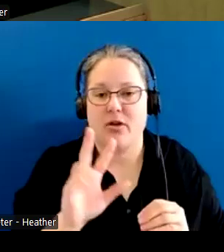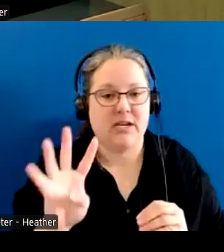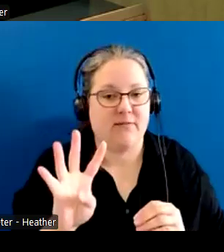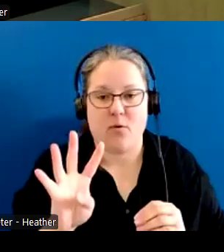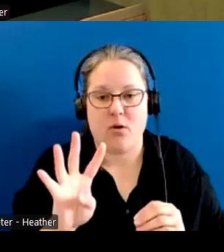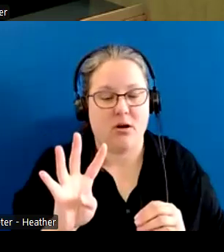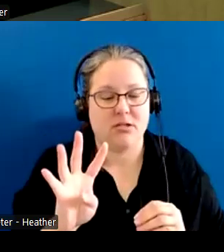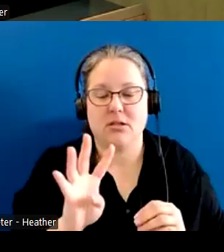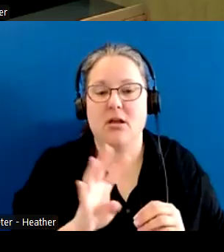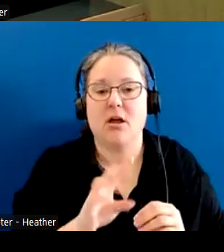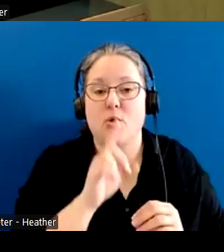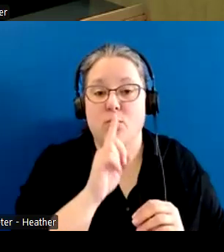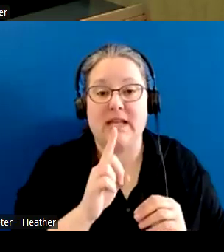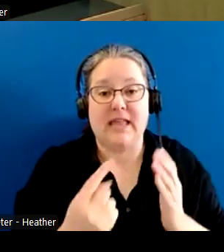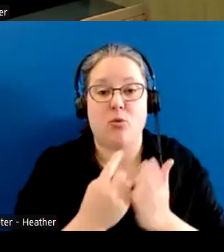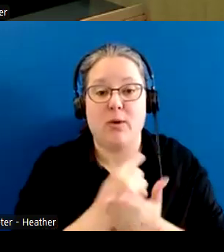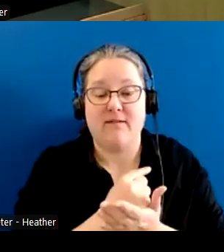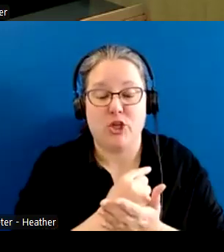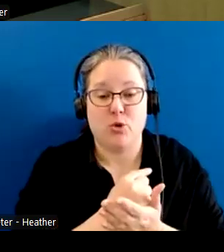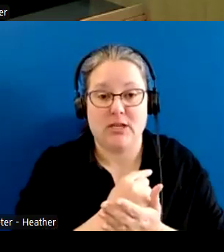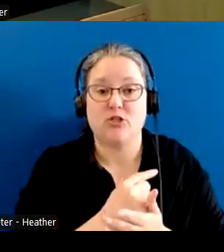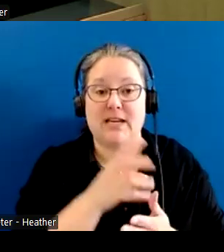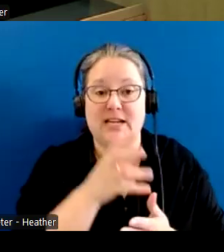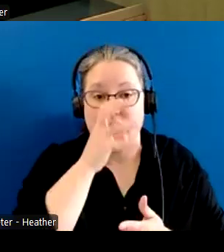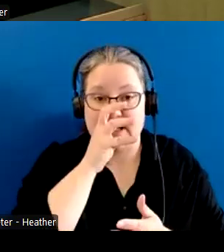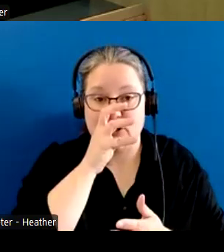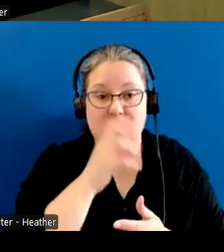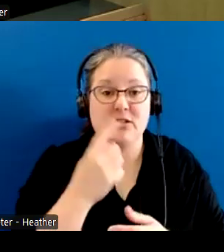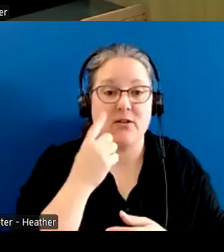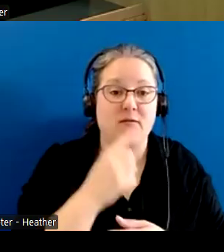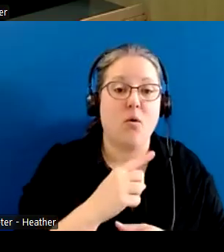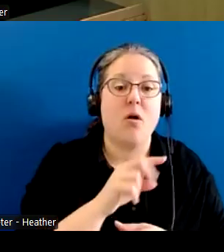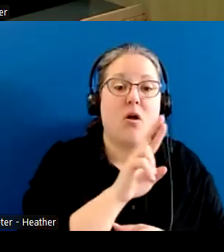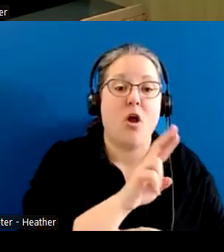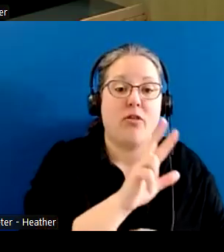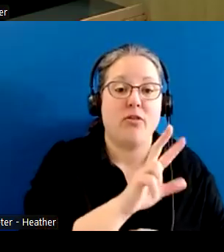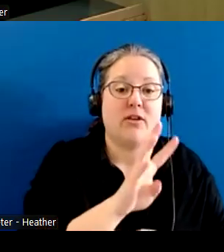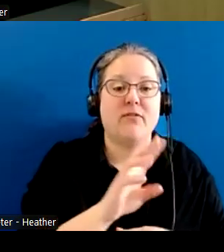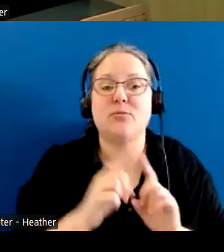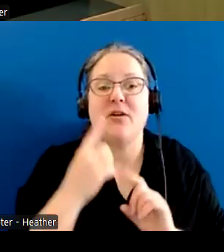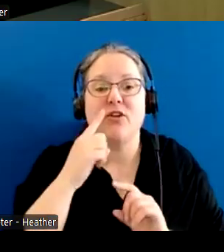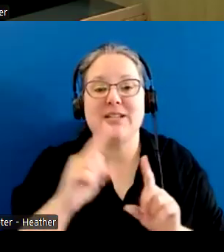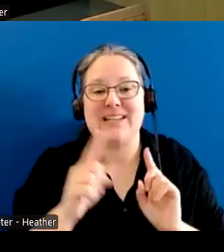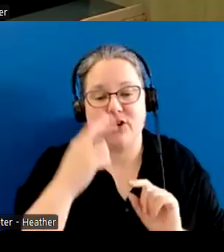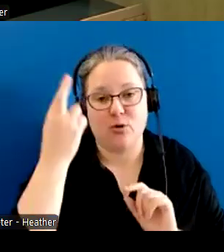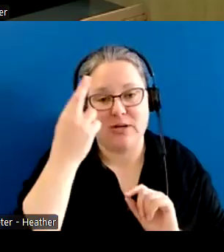RO1's. In fact, the reviews were just as stringent for R34s, but just for very different reasons,